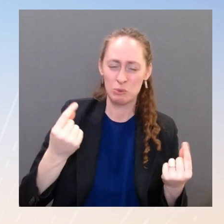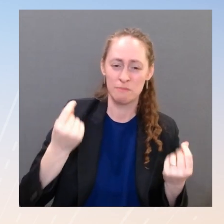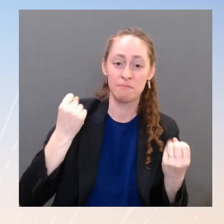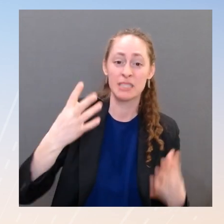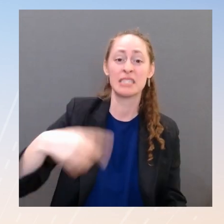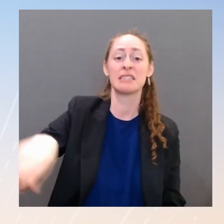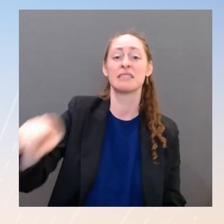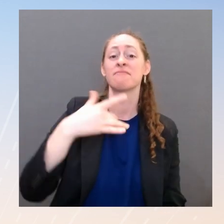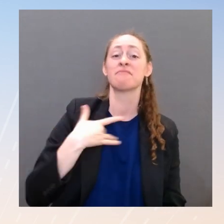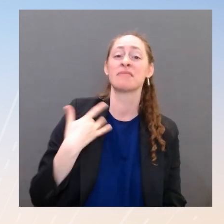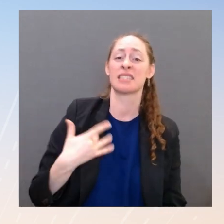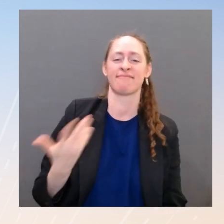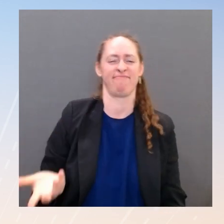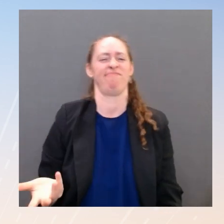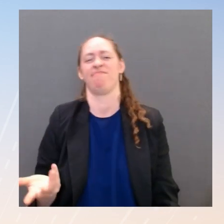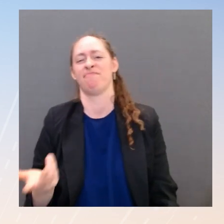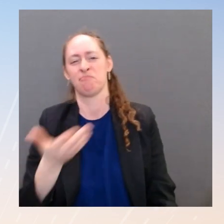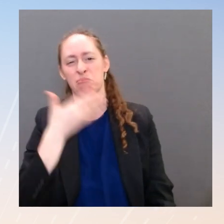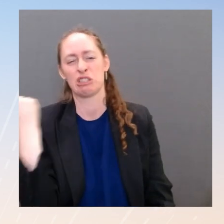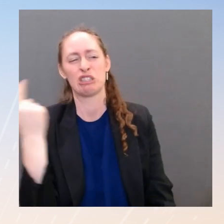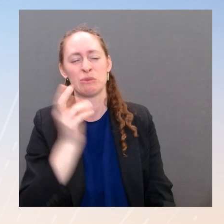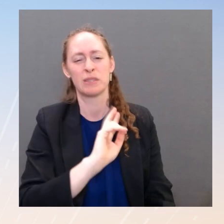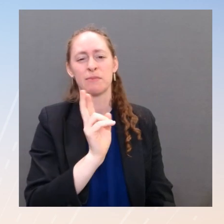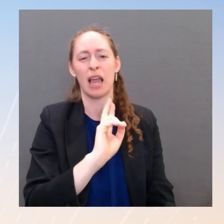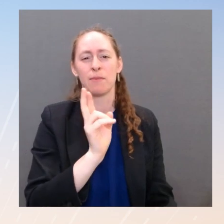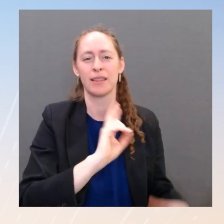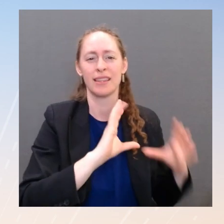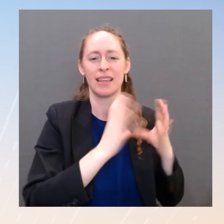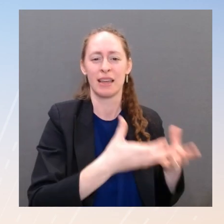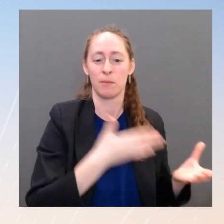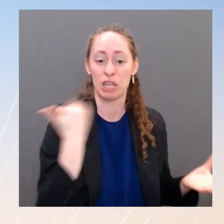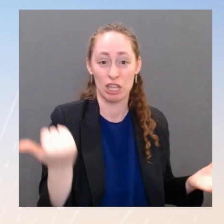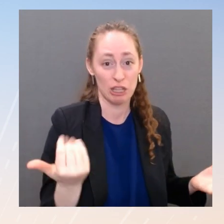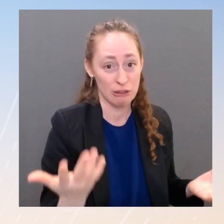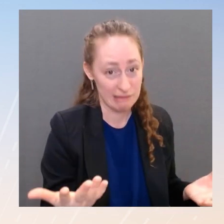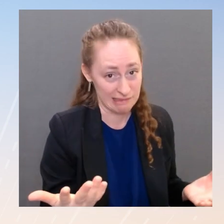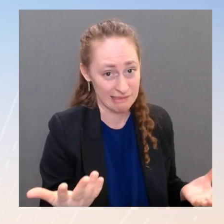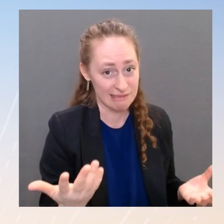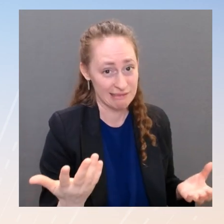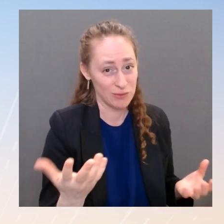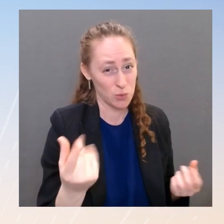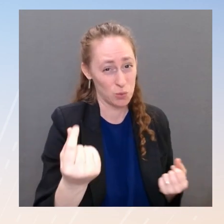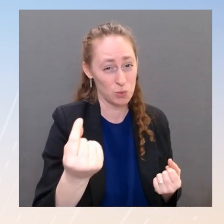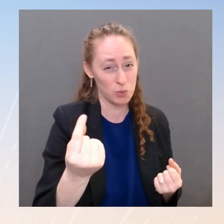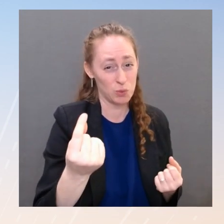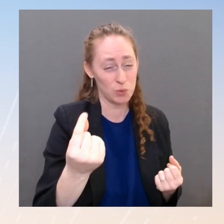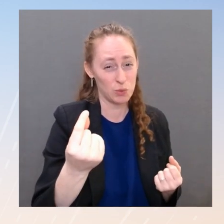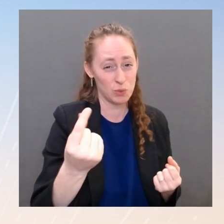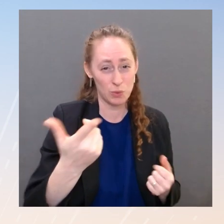So can you speak to how the administration is digesting this data, including these remarks from the pollster?